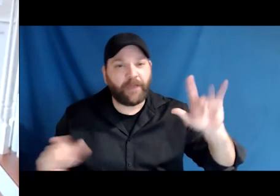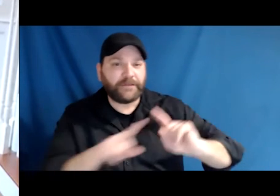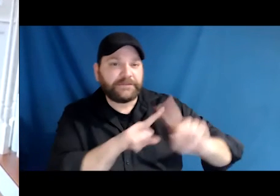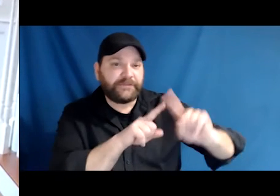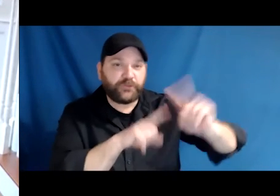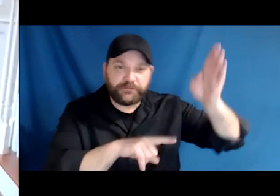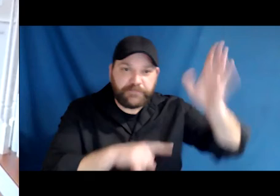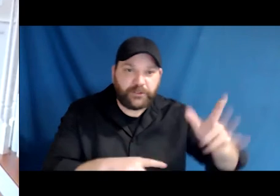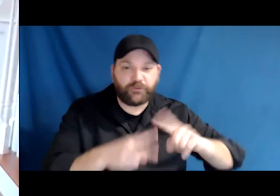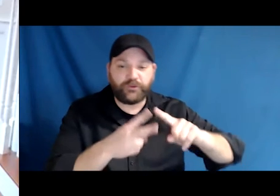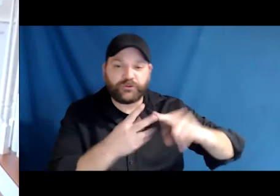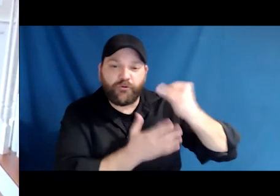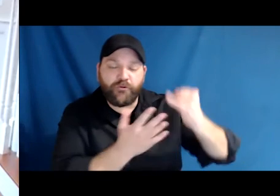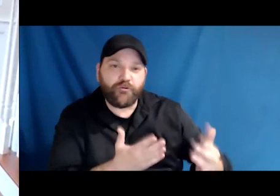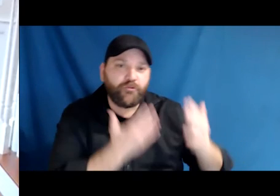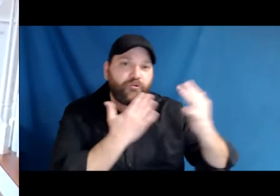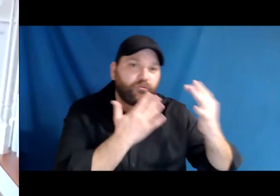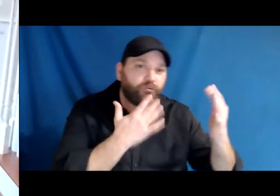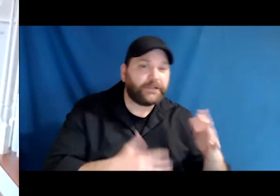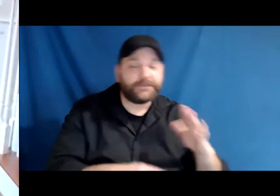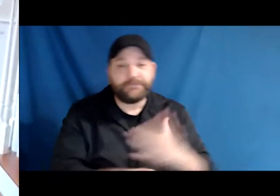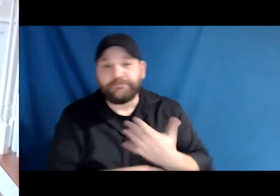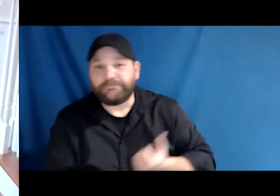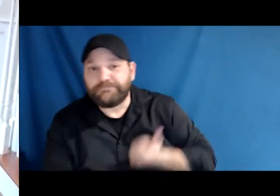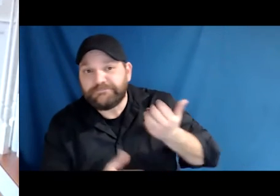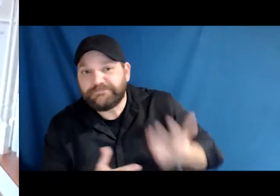and mixed type performances was done over a three hour period.